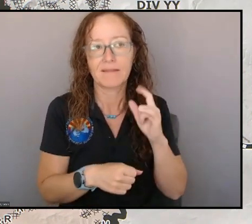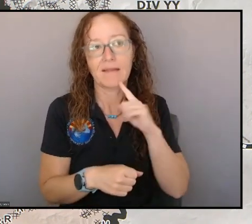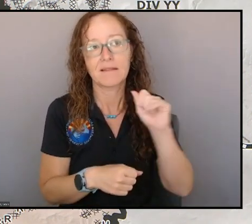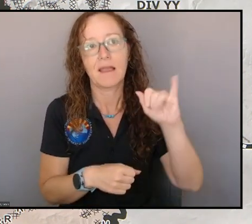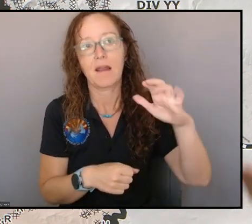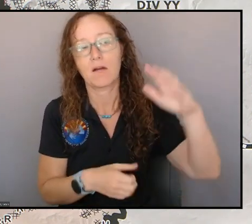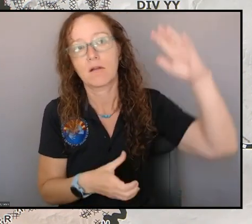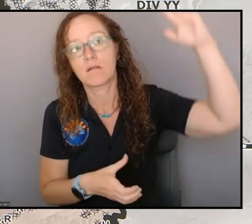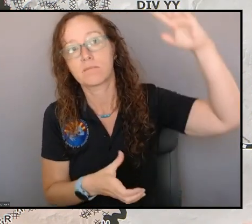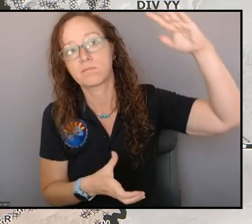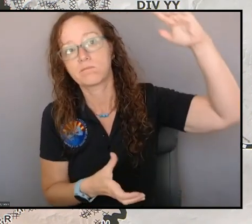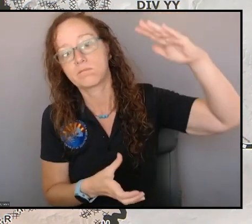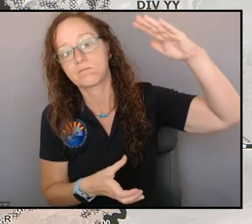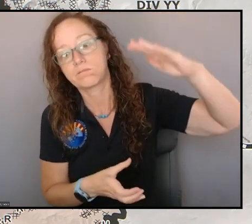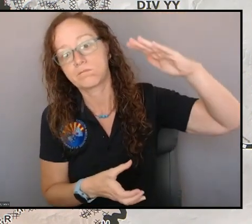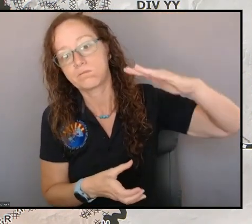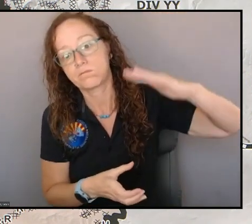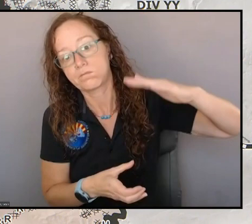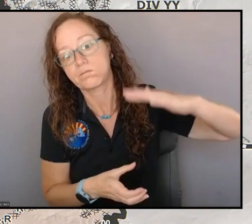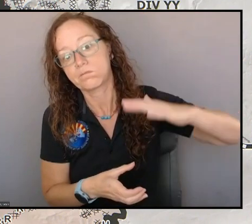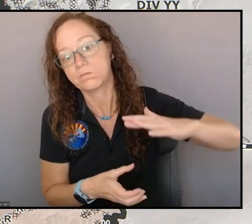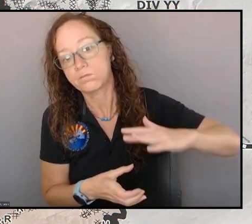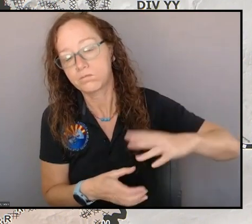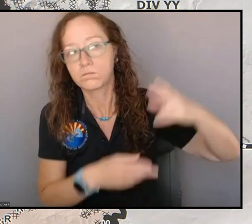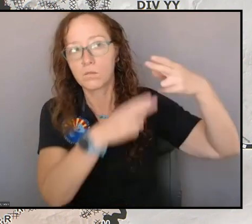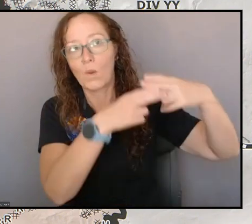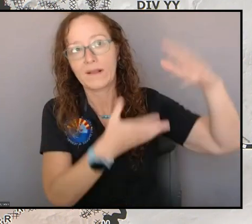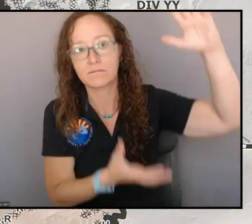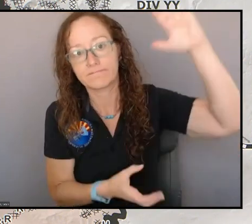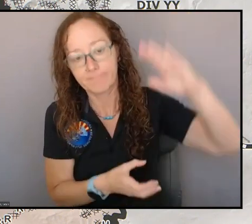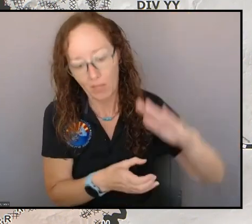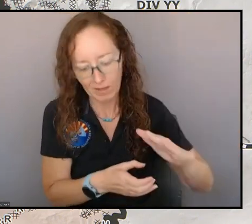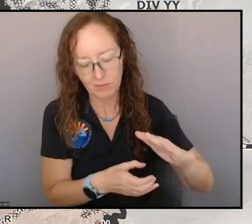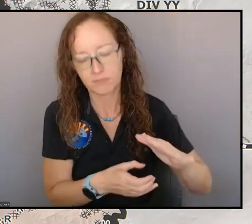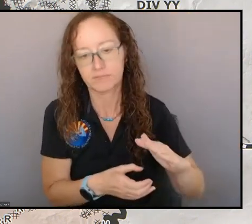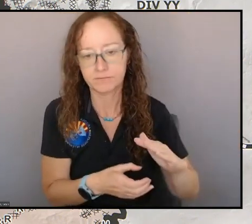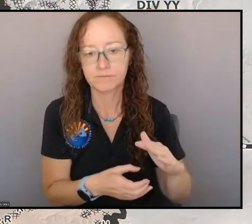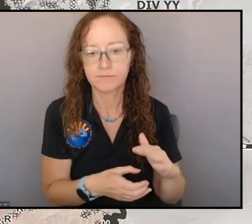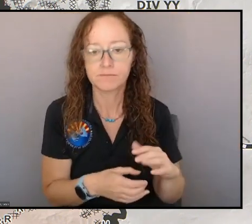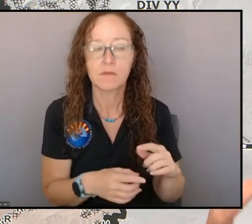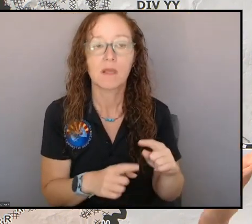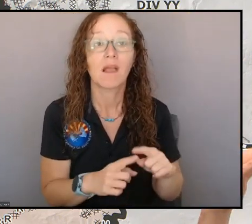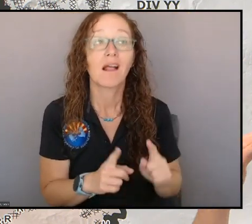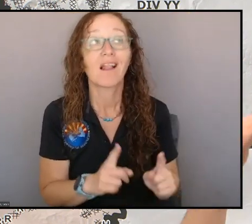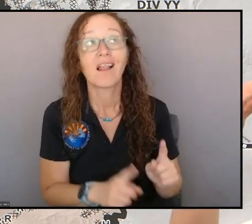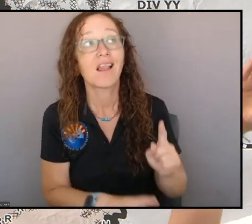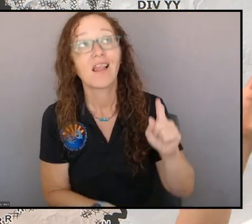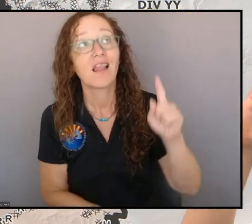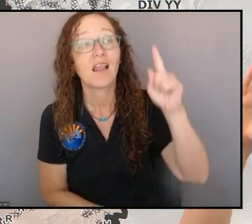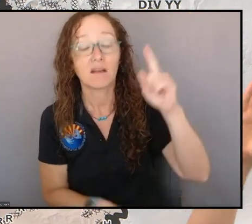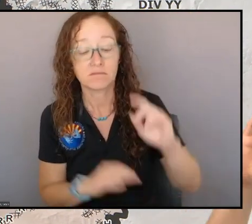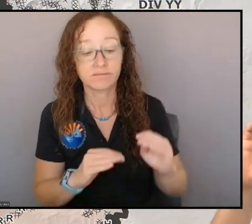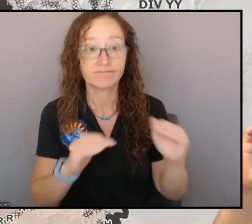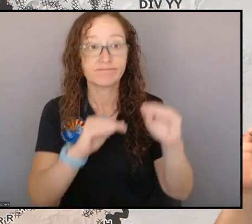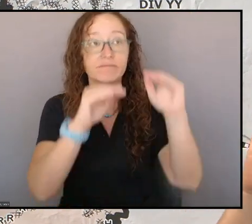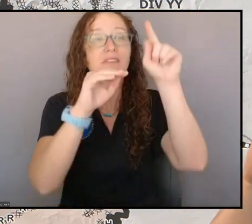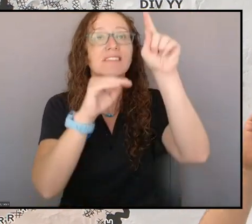entire column of air through the atmosphere. But if you go up in elevation, you have decreasing weight or decreasing